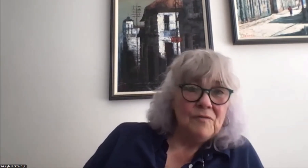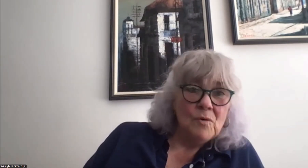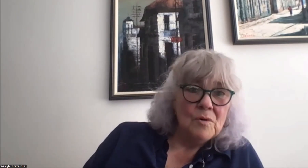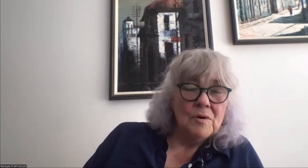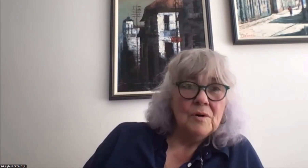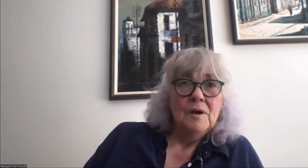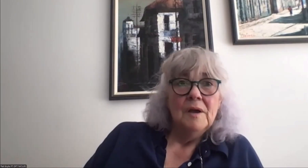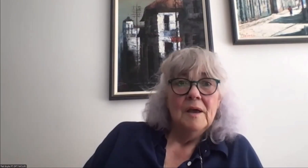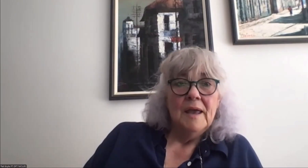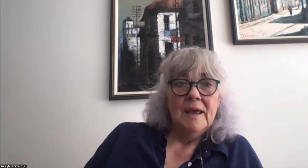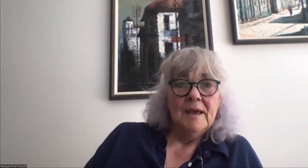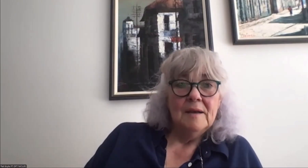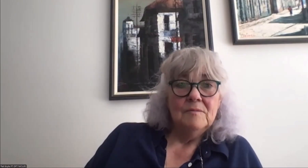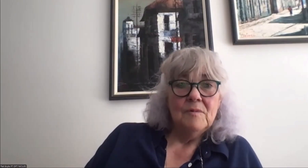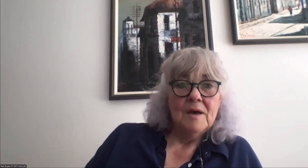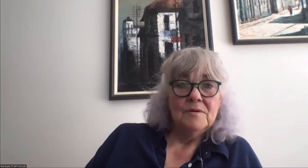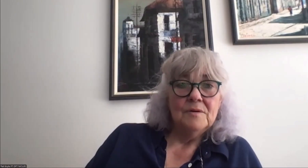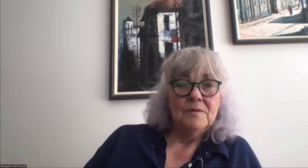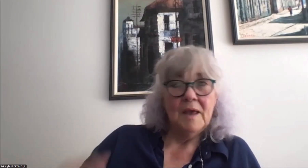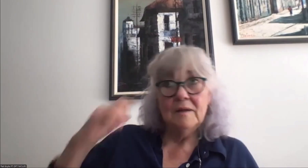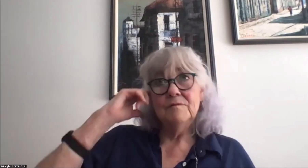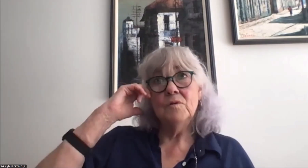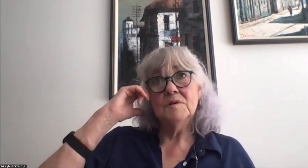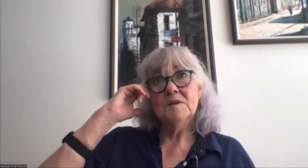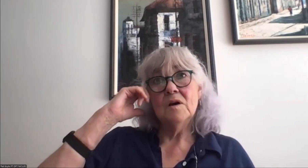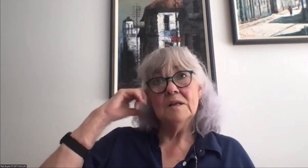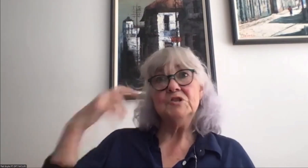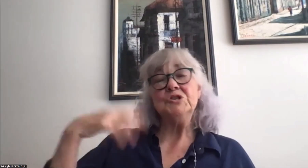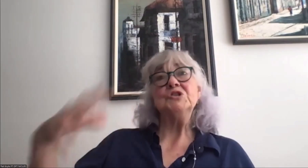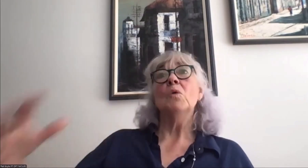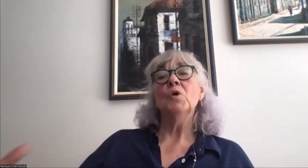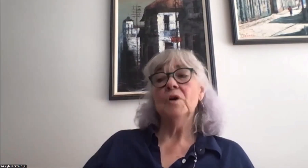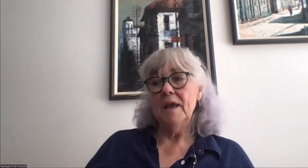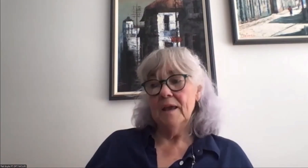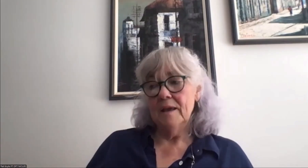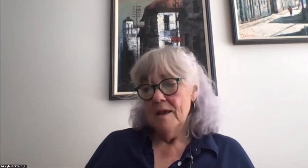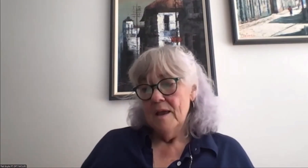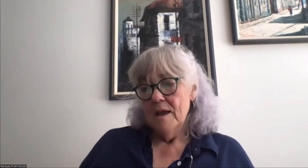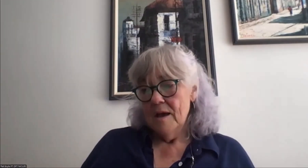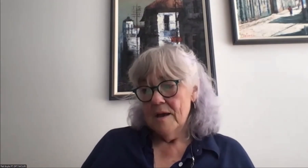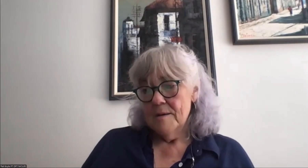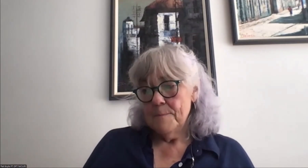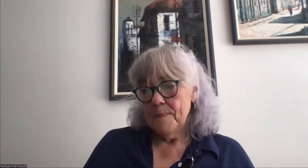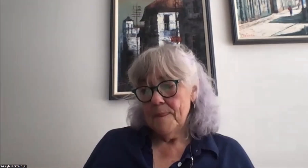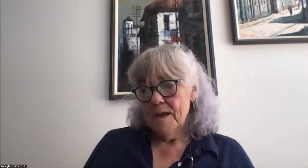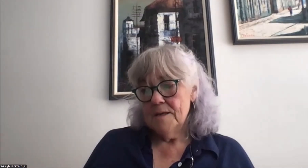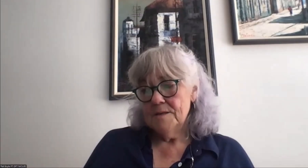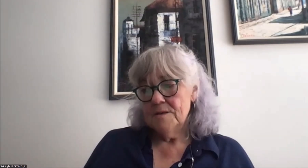before? And rather than focusing on it's just not working, and so